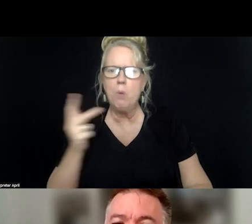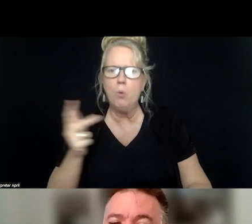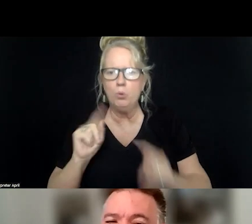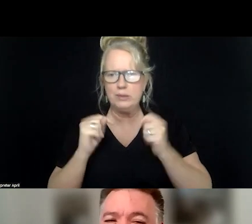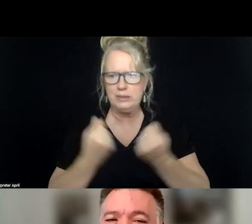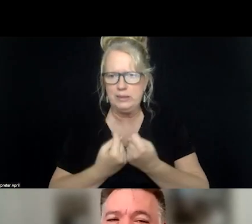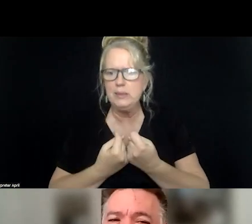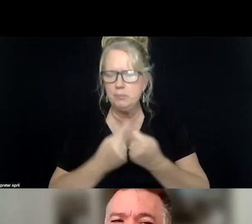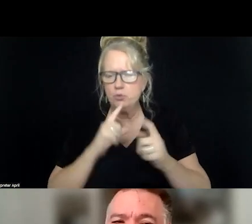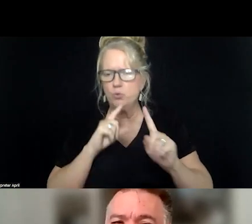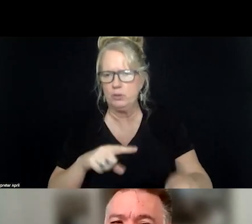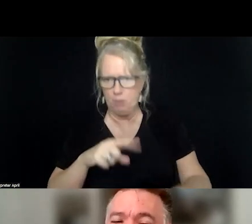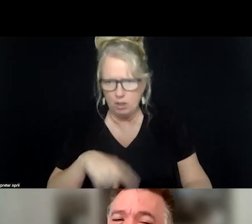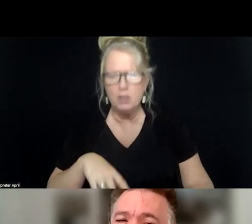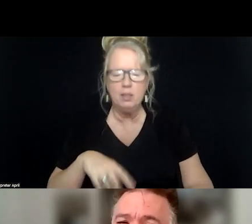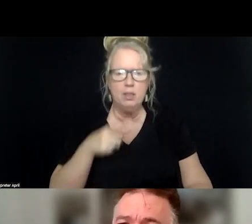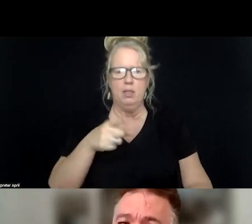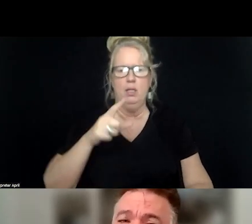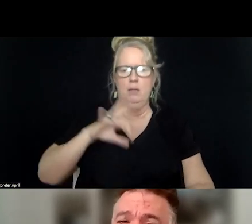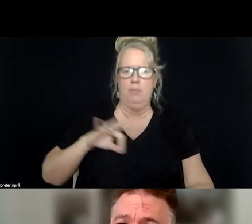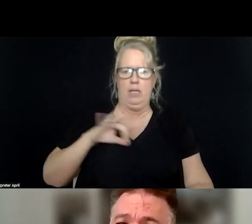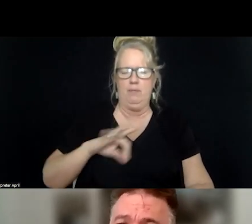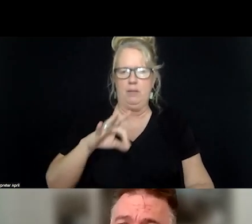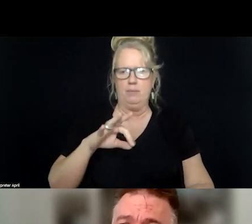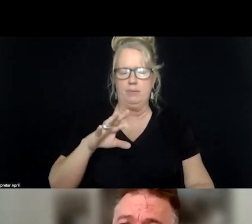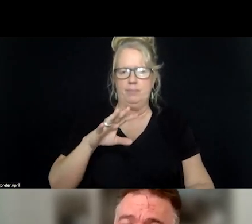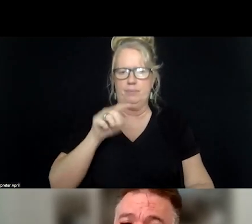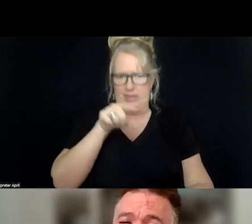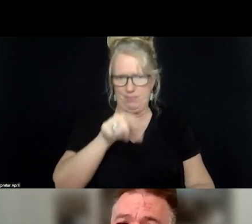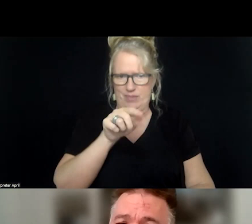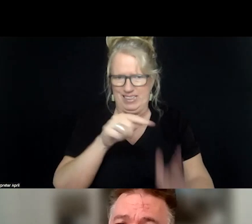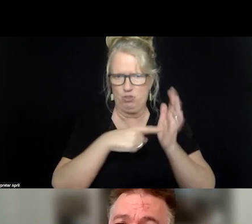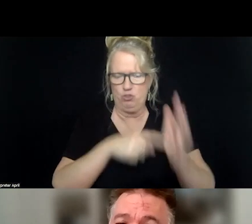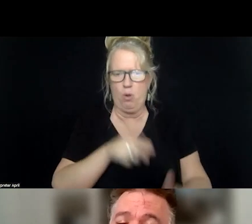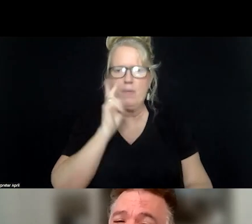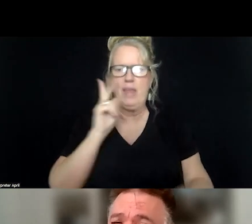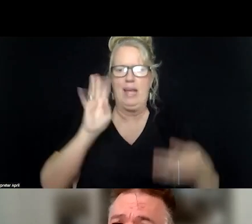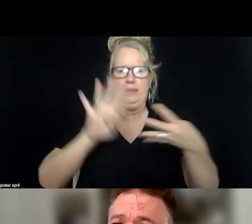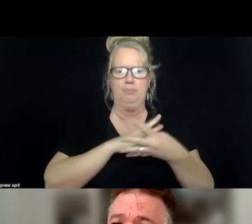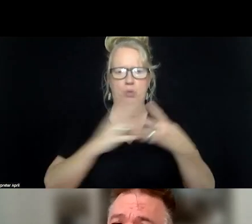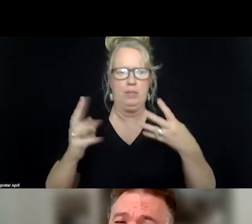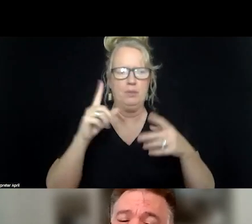THE BENEFIT FORGETTING THIS VERSION IS IN THE SPREAD SHEET ON PAGE 2.